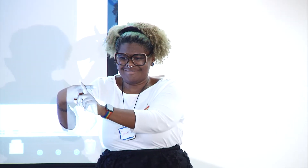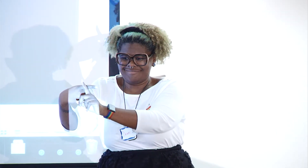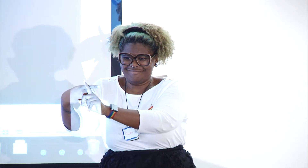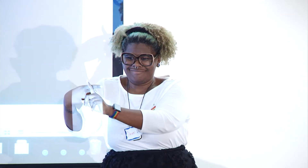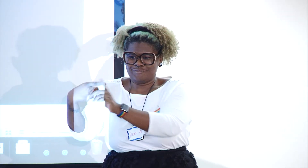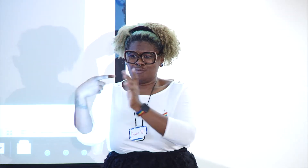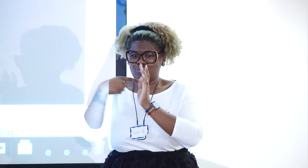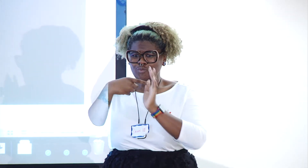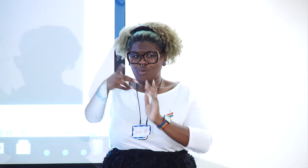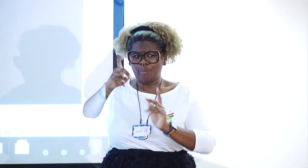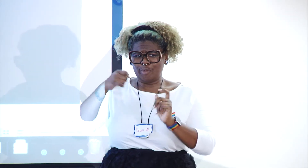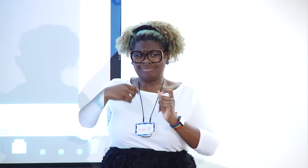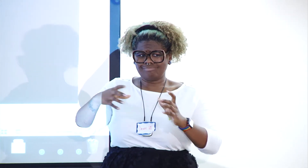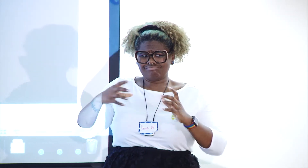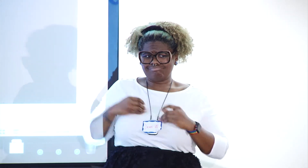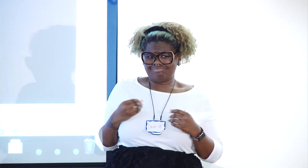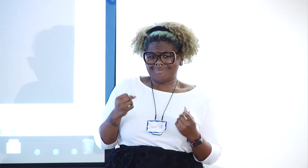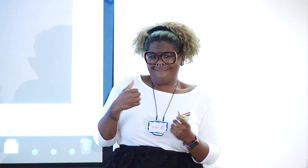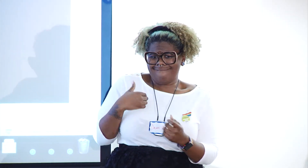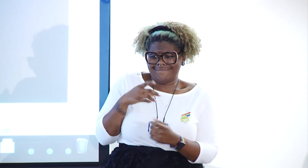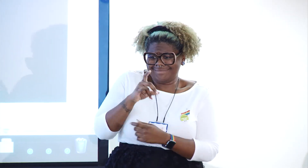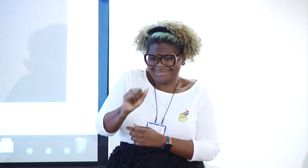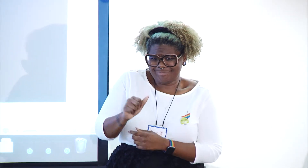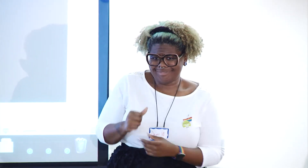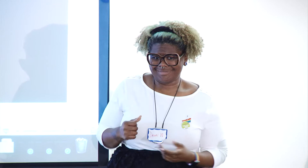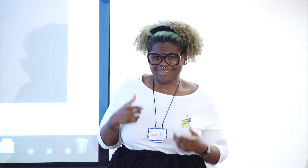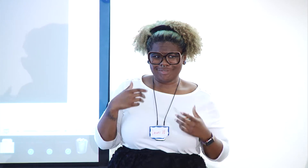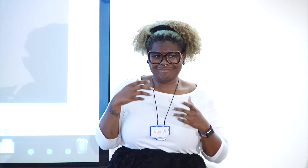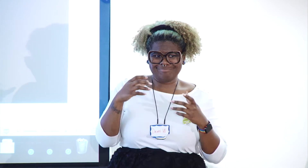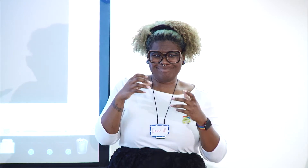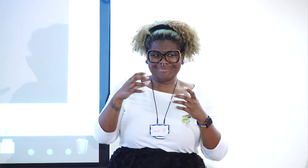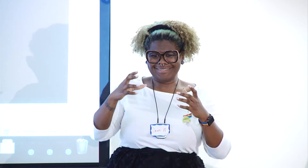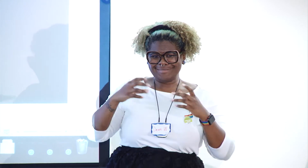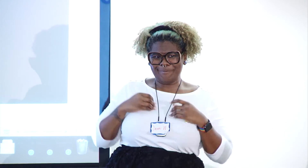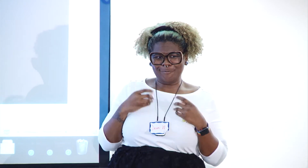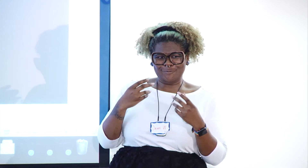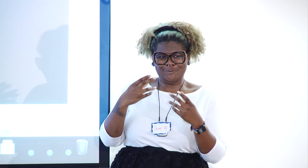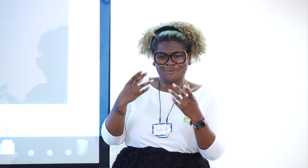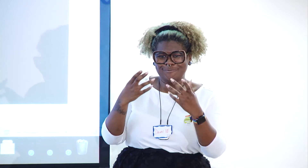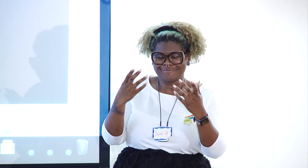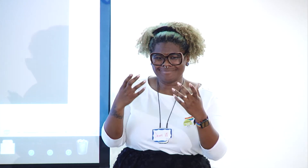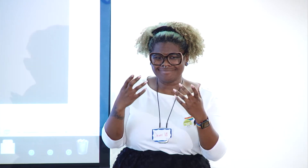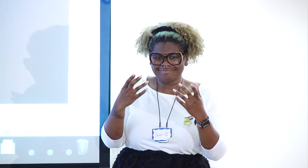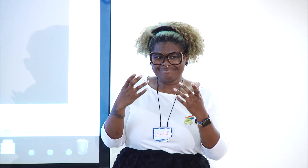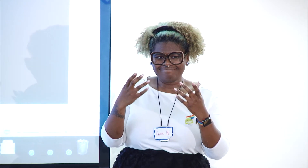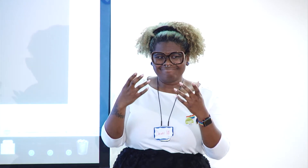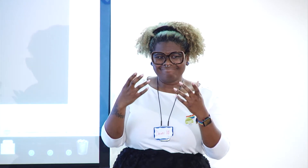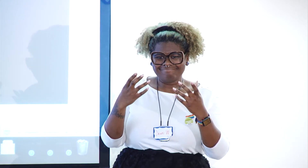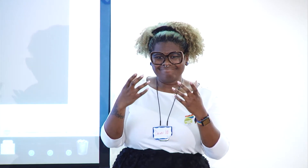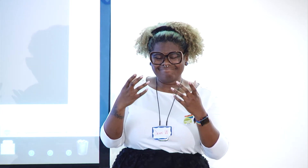were stigmatizing and turn them into positive terminology. And embracing that term "disability,"